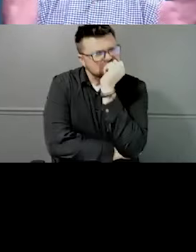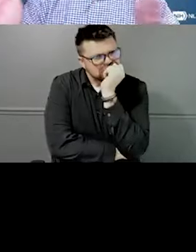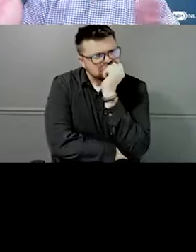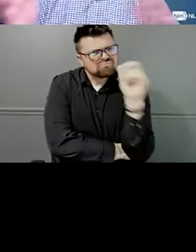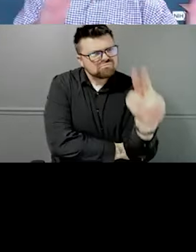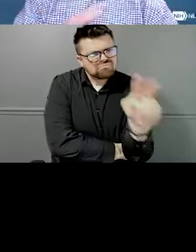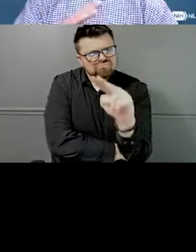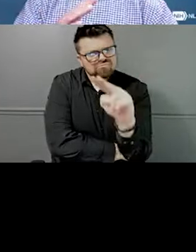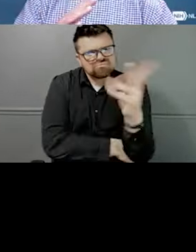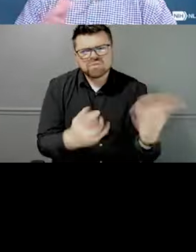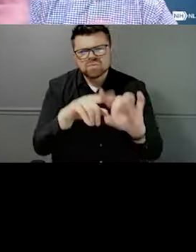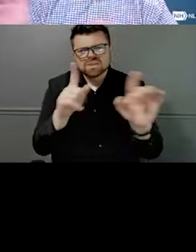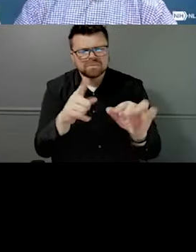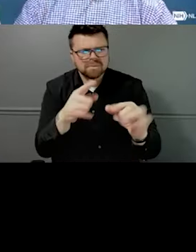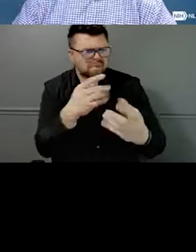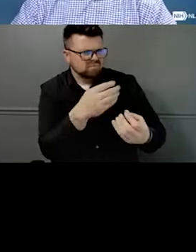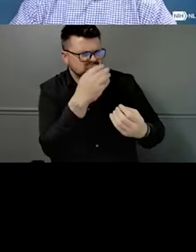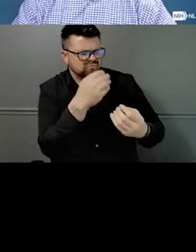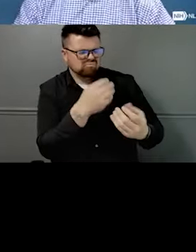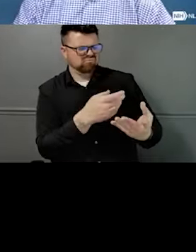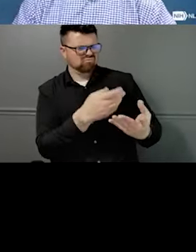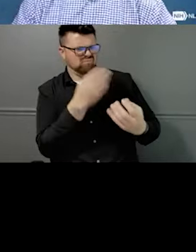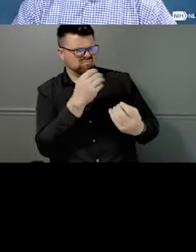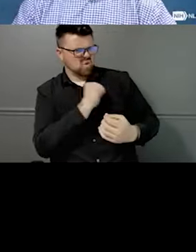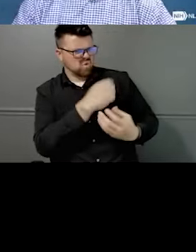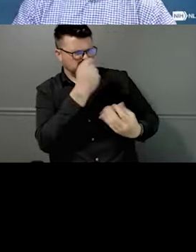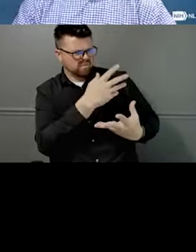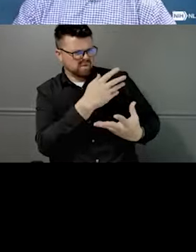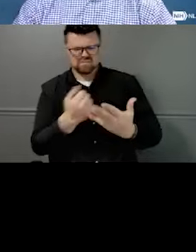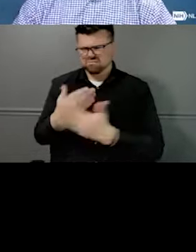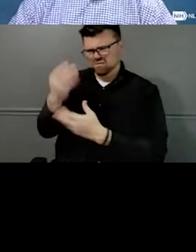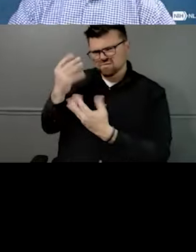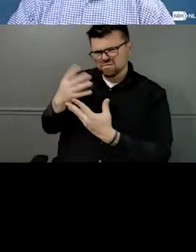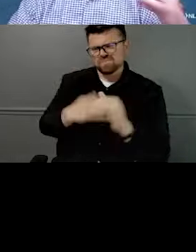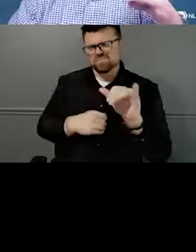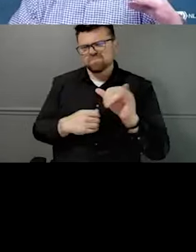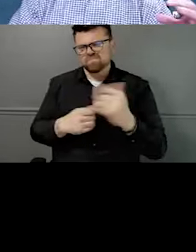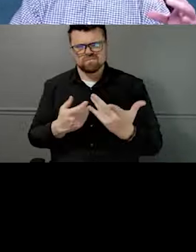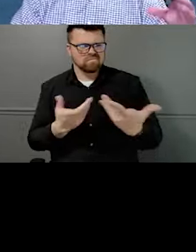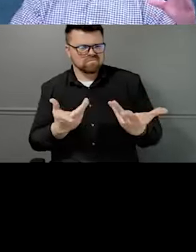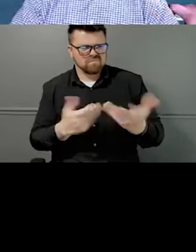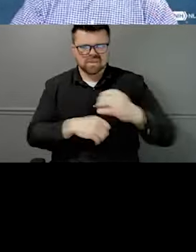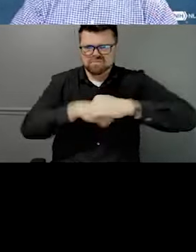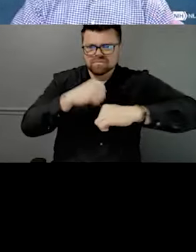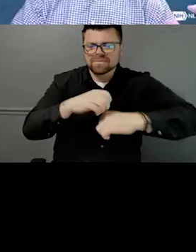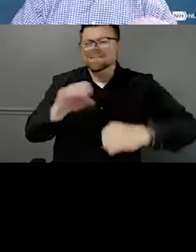between the older format and the newer format? As Jean mentioned, synergistic activities